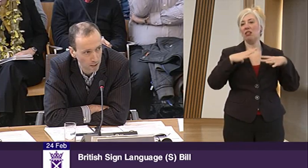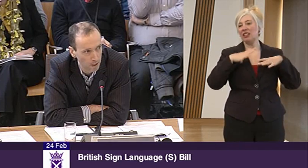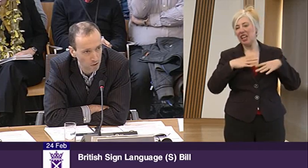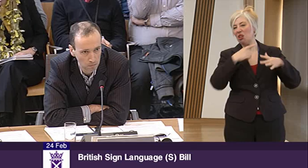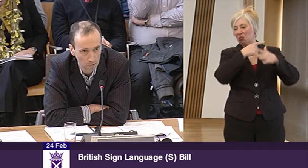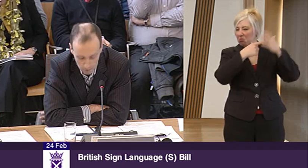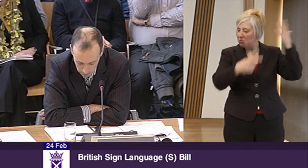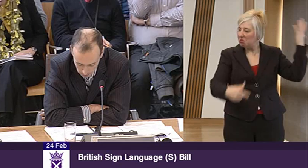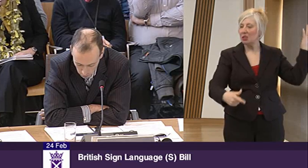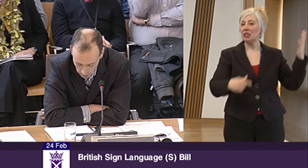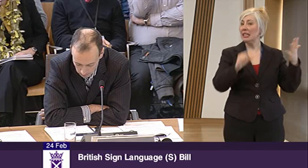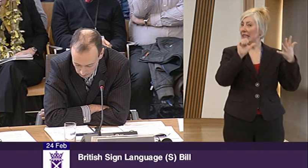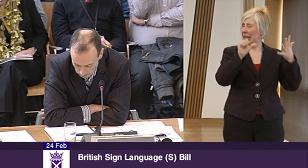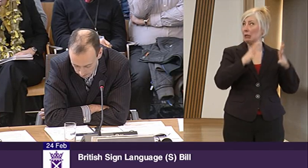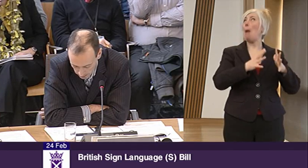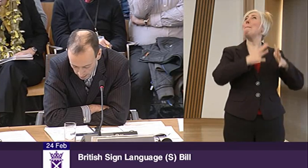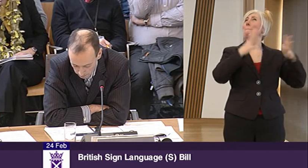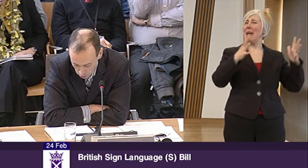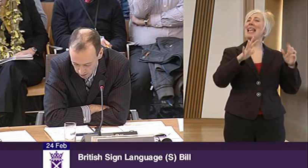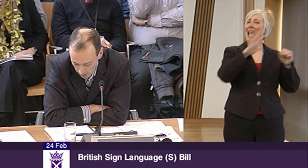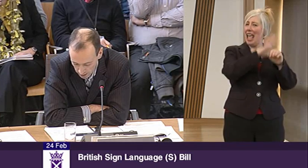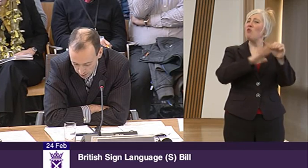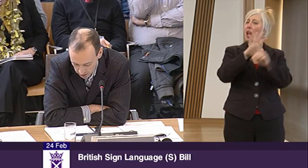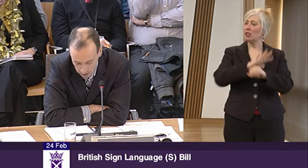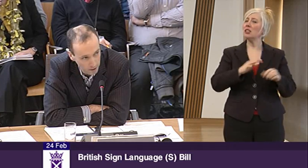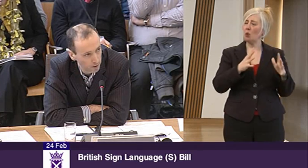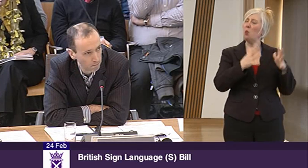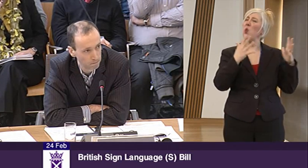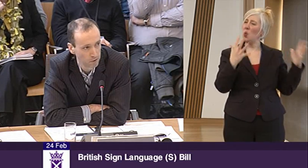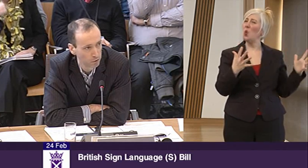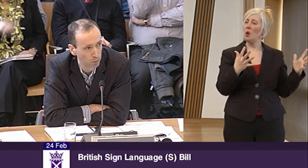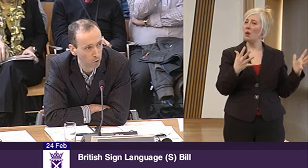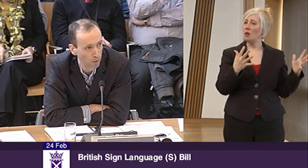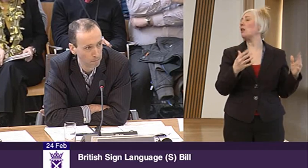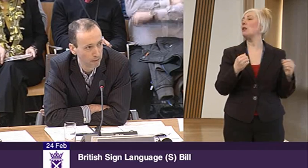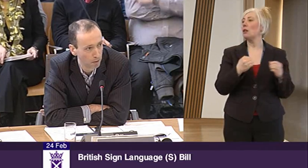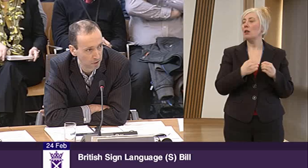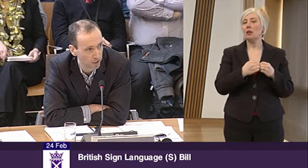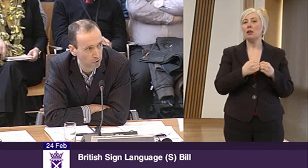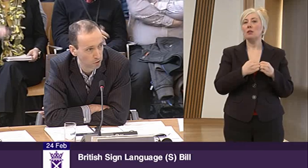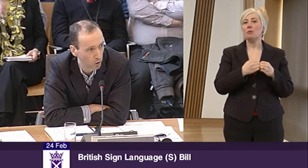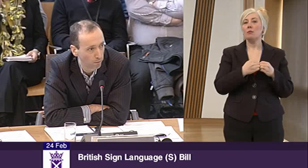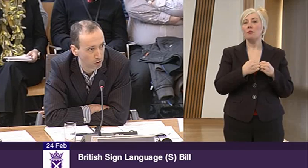and early years, which are big areas—there are probably not many public services that